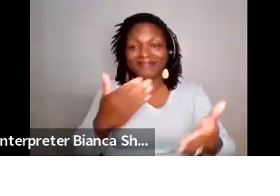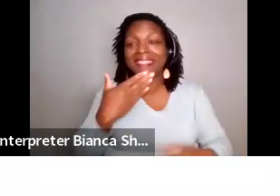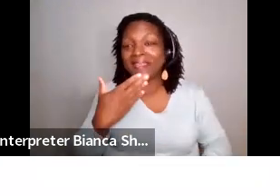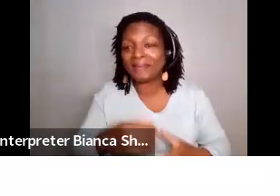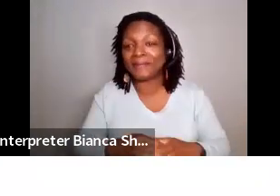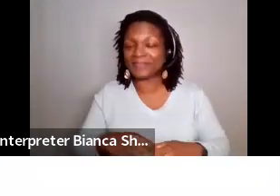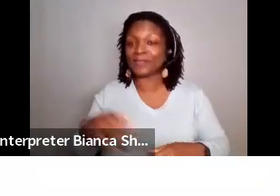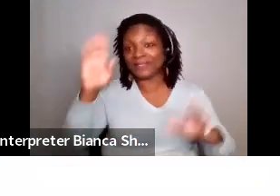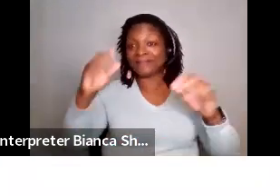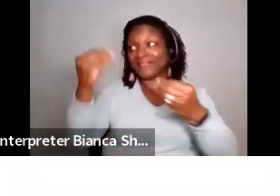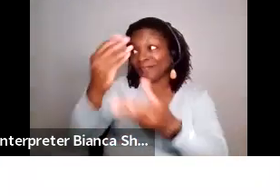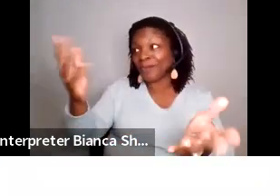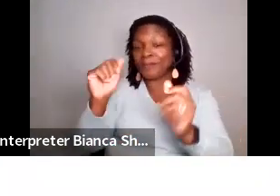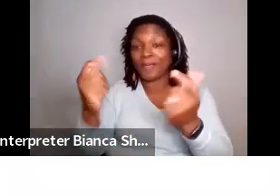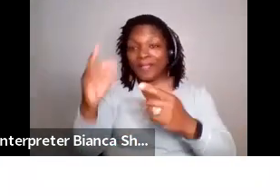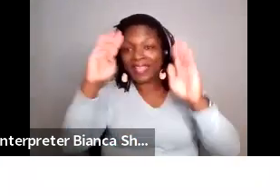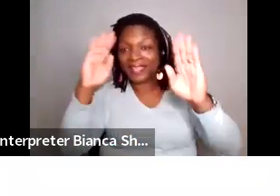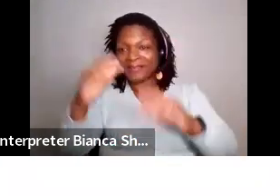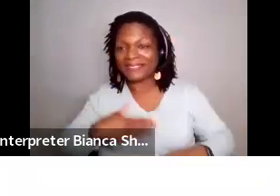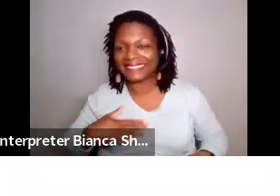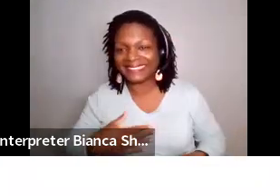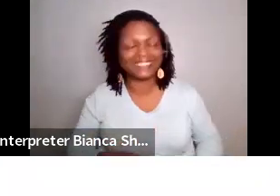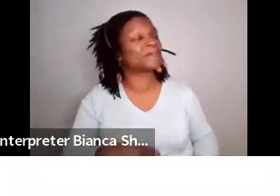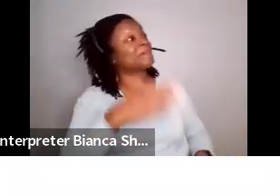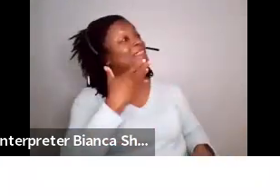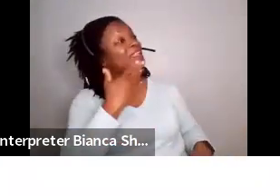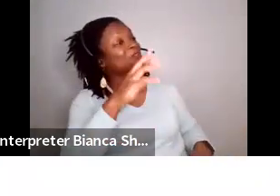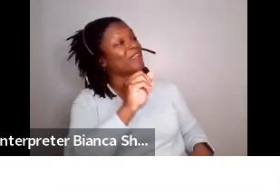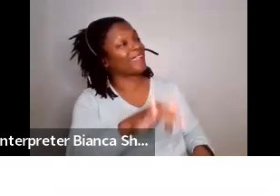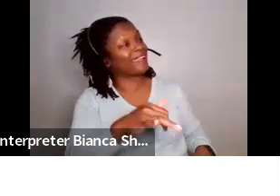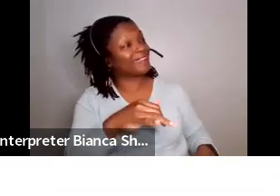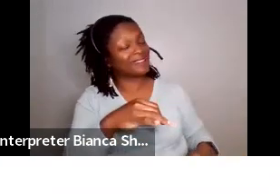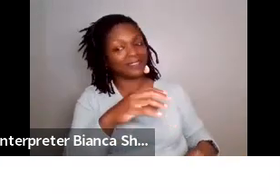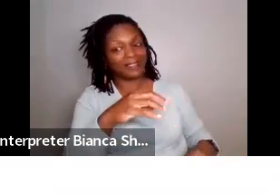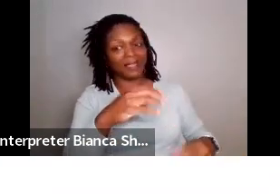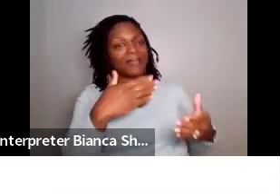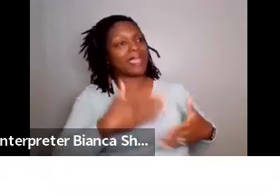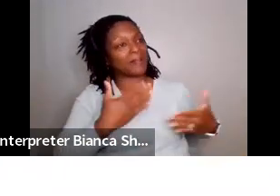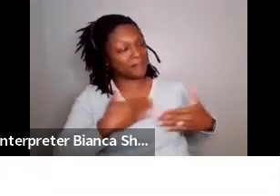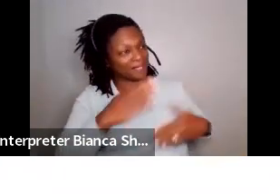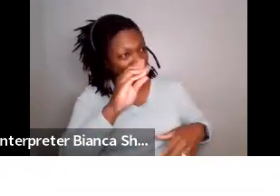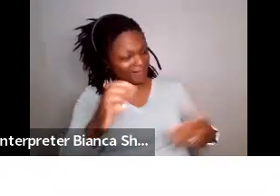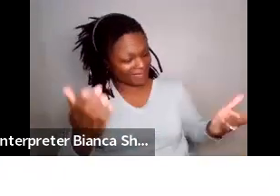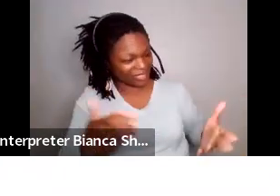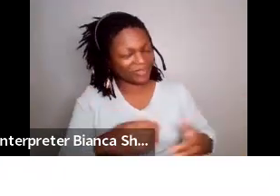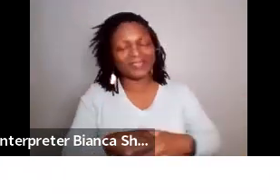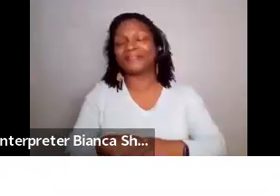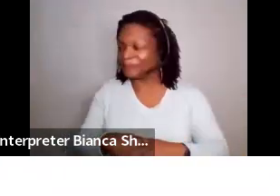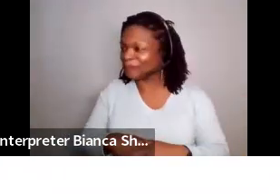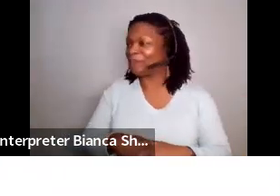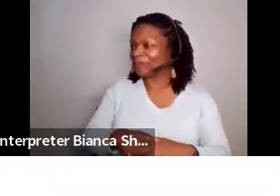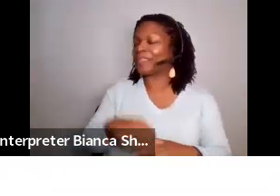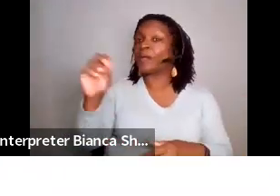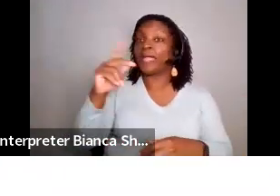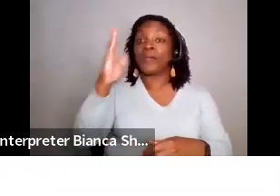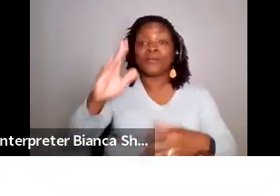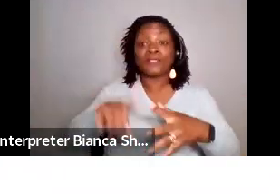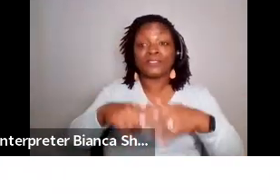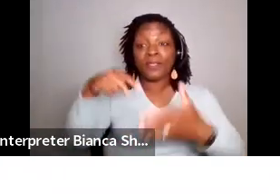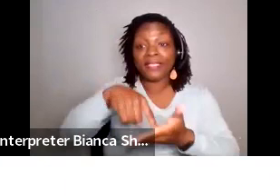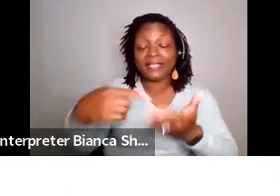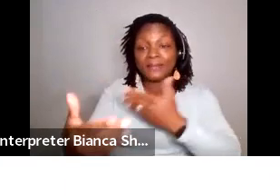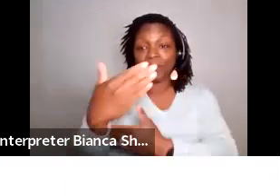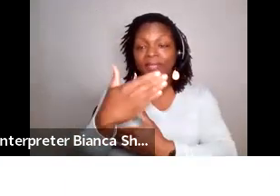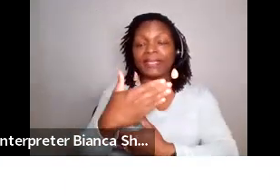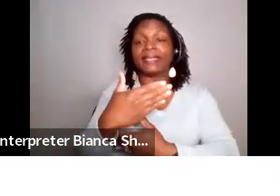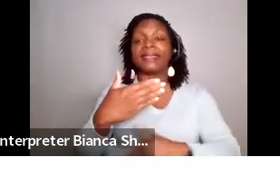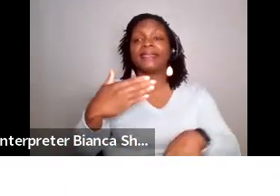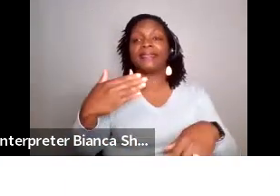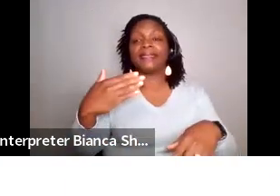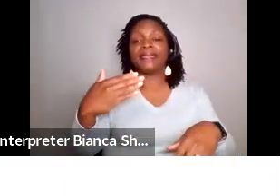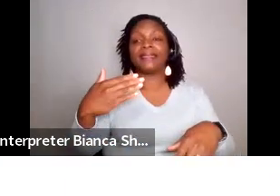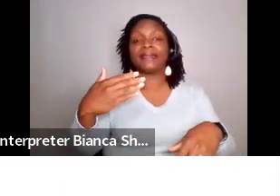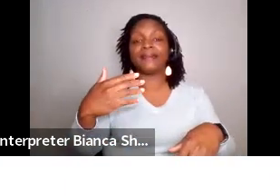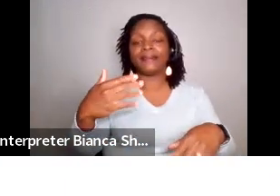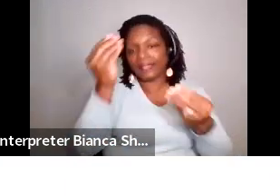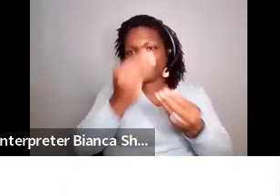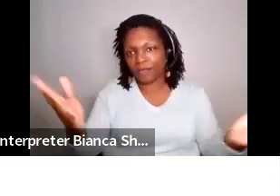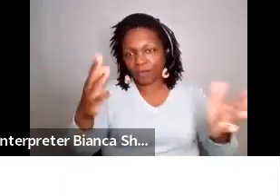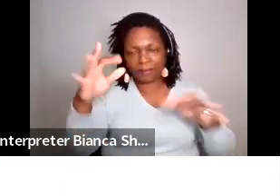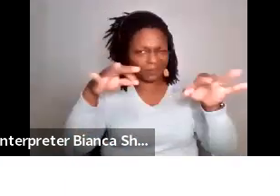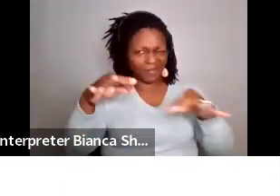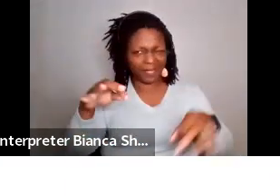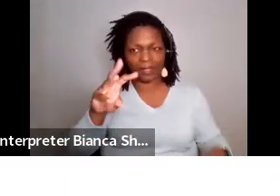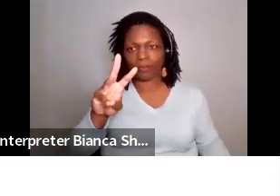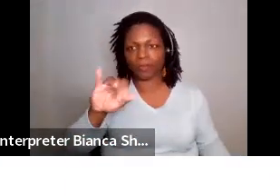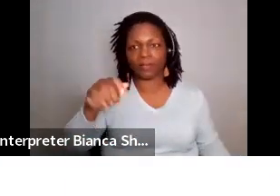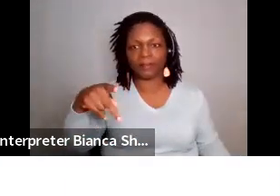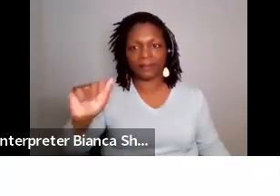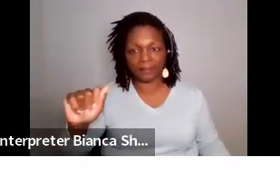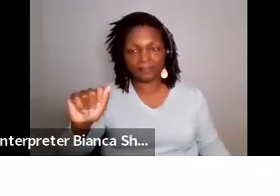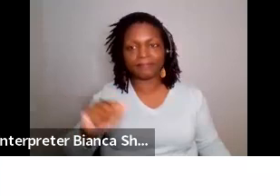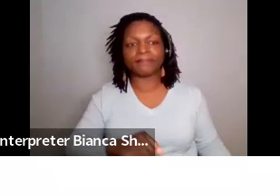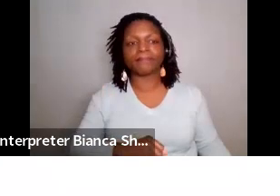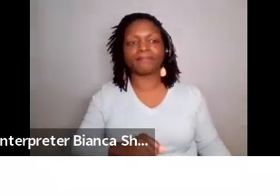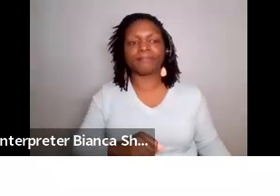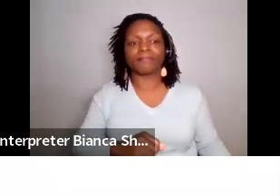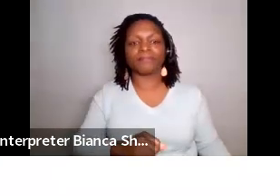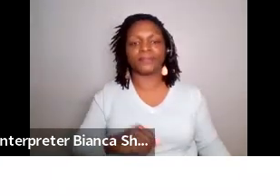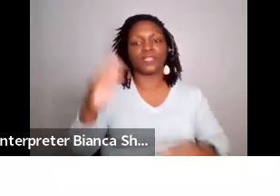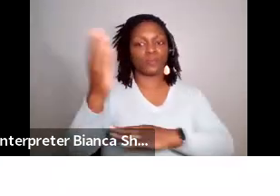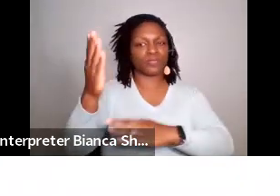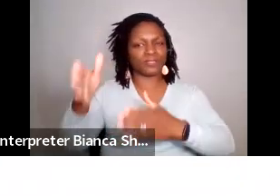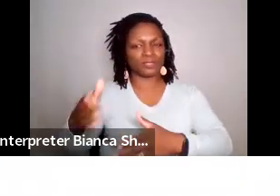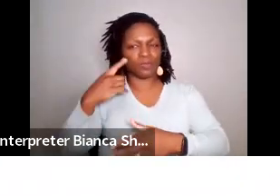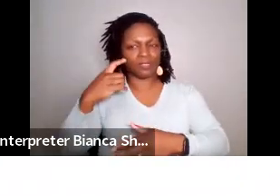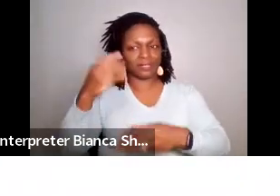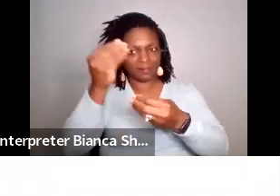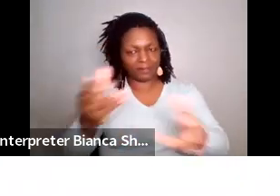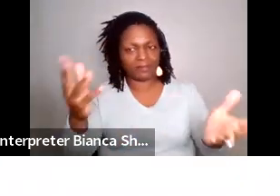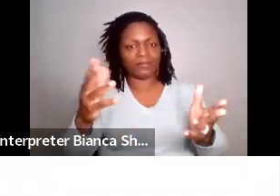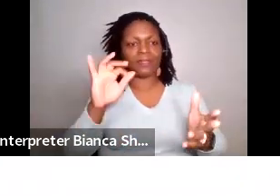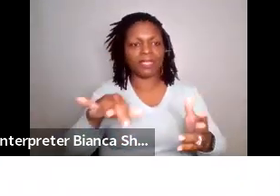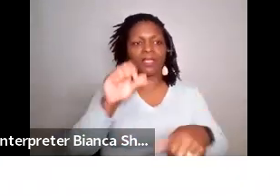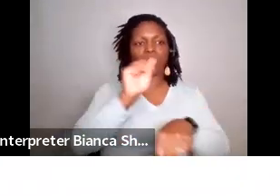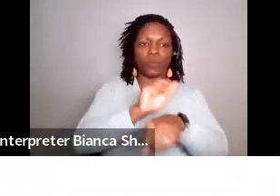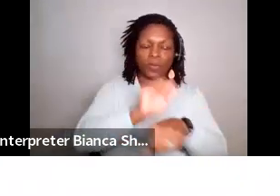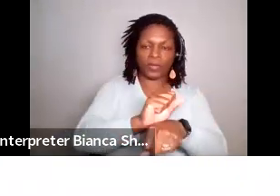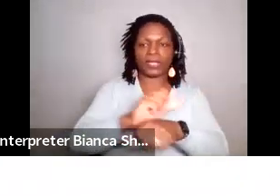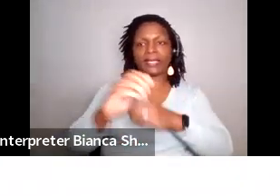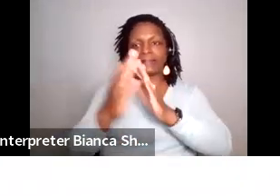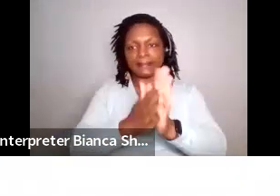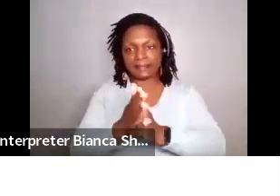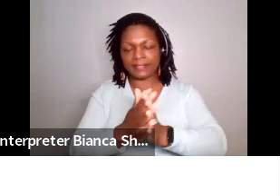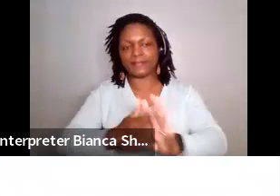Yeah, Thank you, Ray. happy to be here great i'm gonna be in began this morning presentation by telling you what is whip up, and with the stands for as the presenter just mentioned incentives planning and